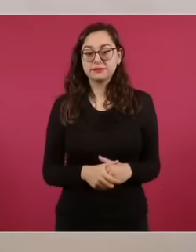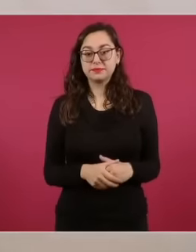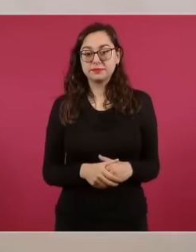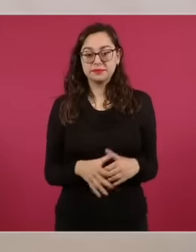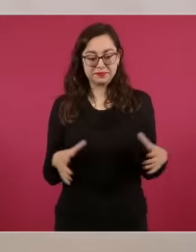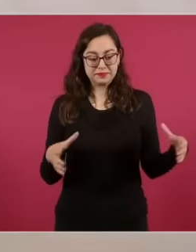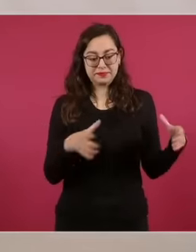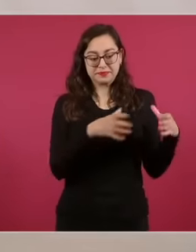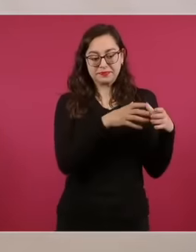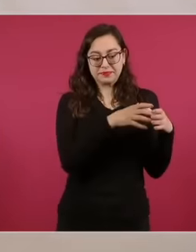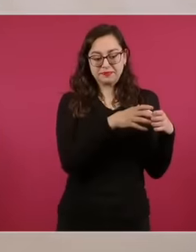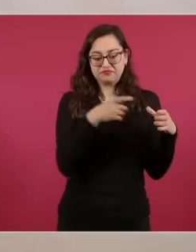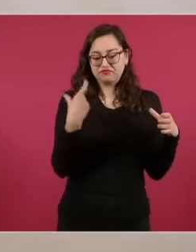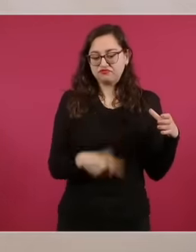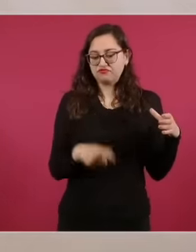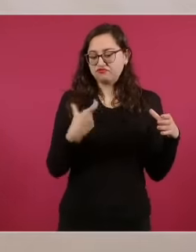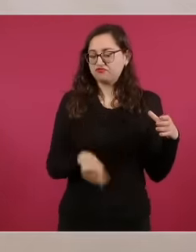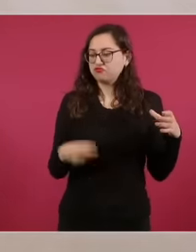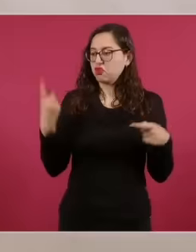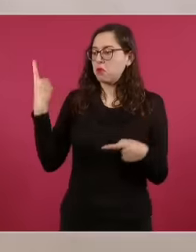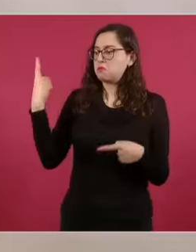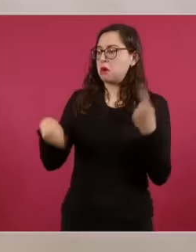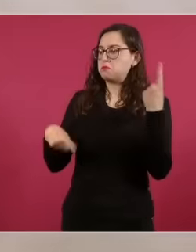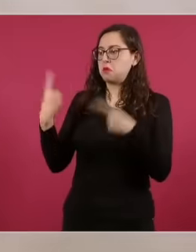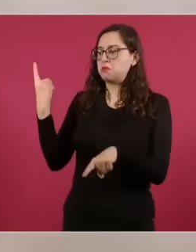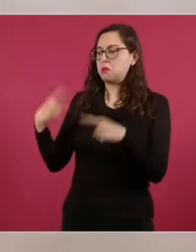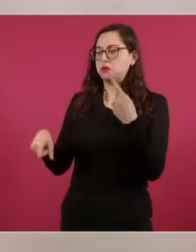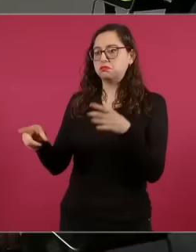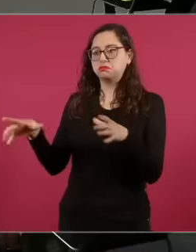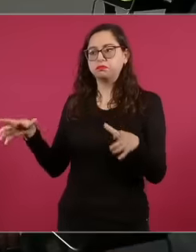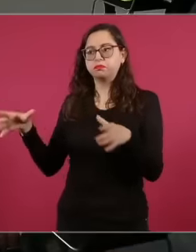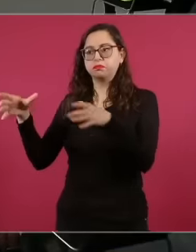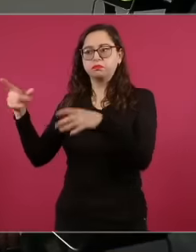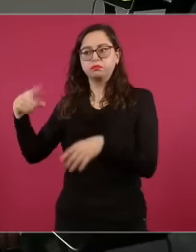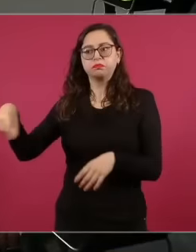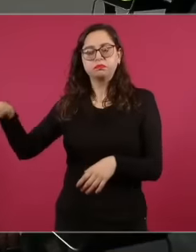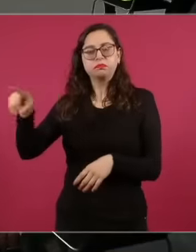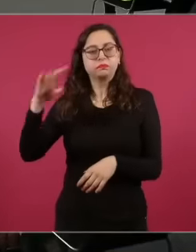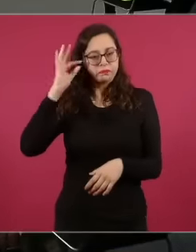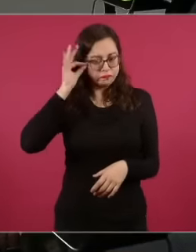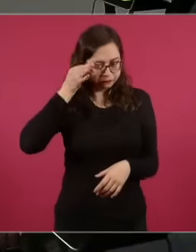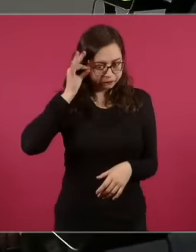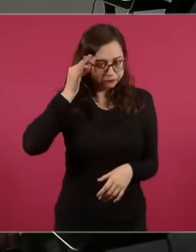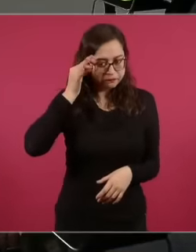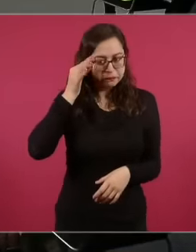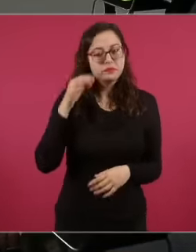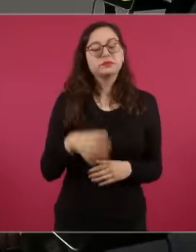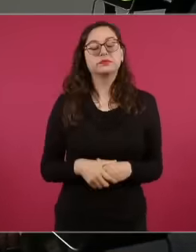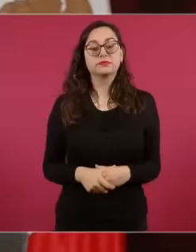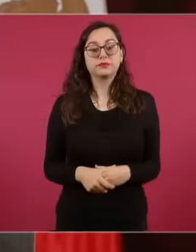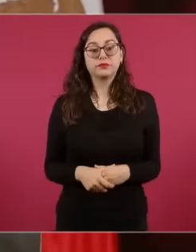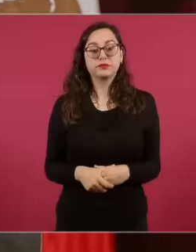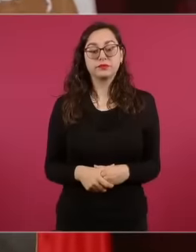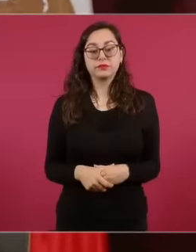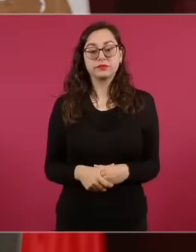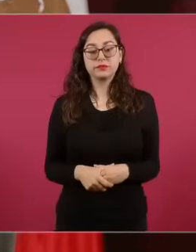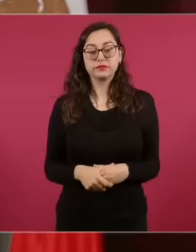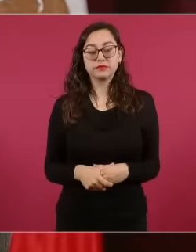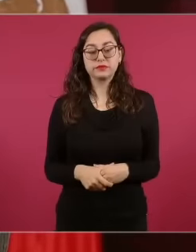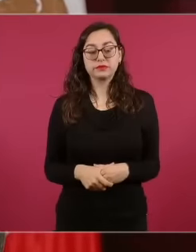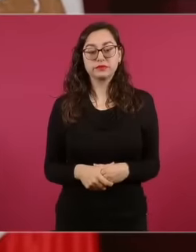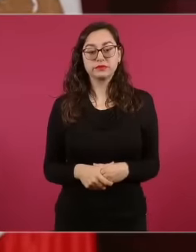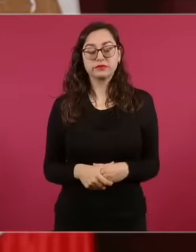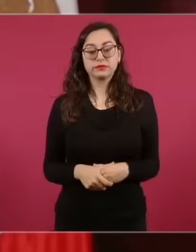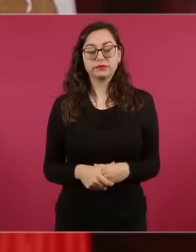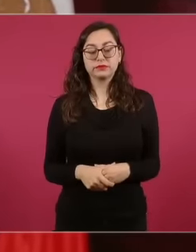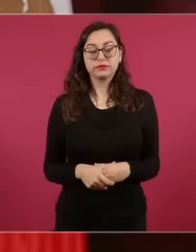into an instrument at the service of a minority. This is what happened with the